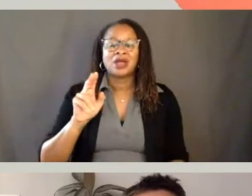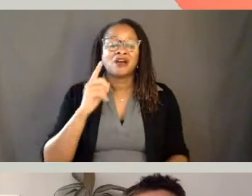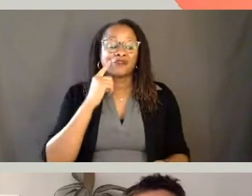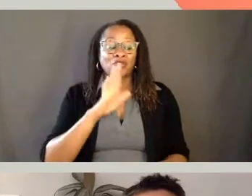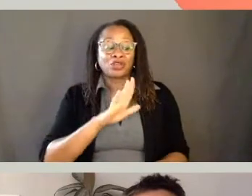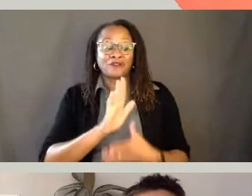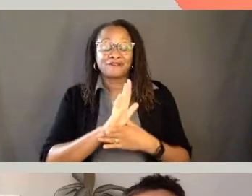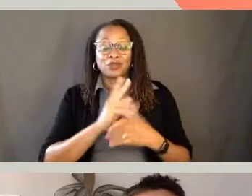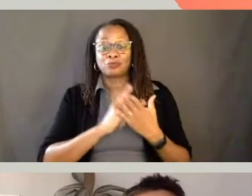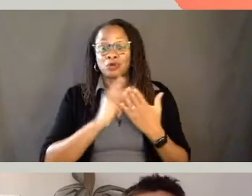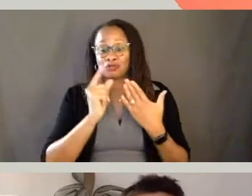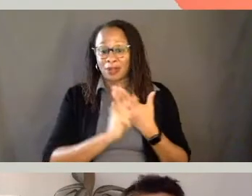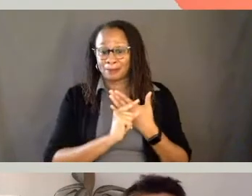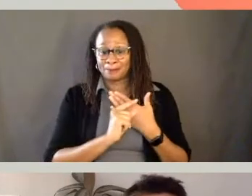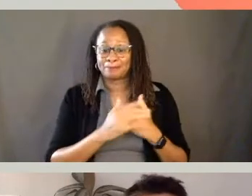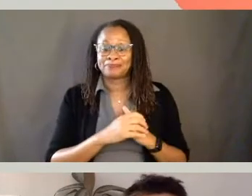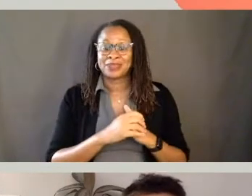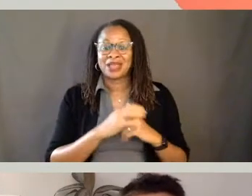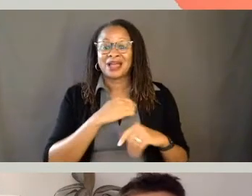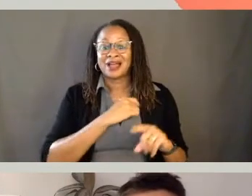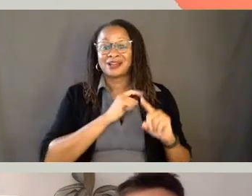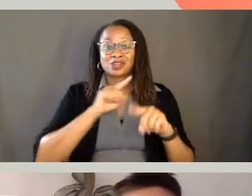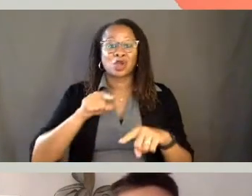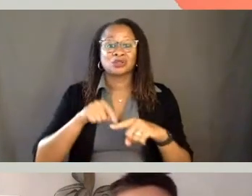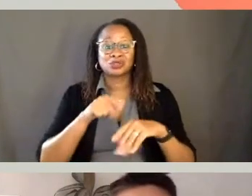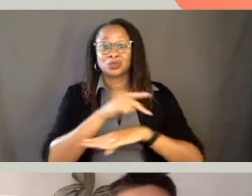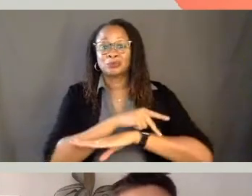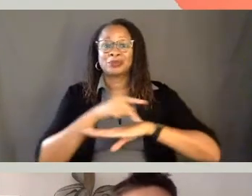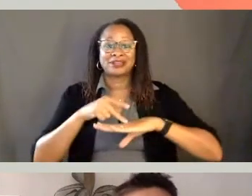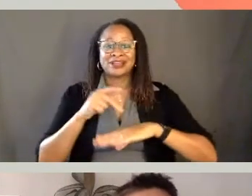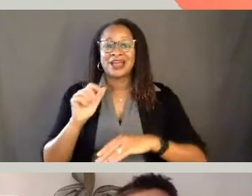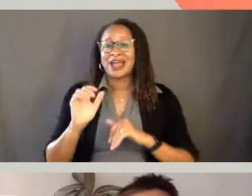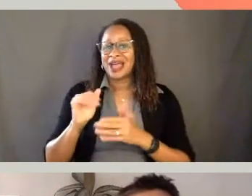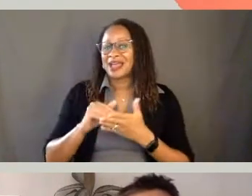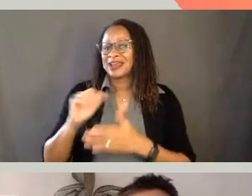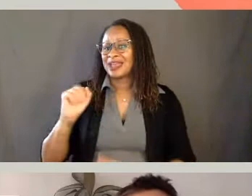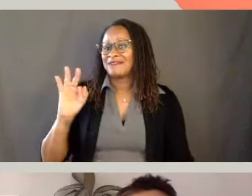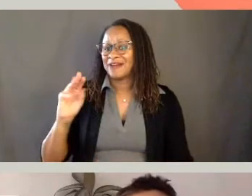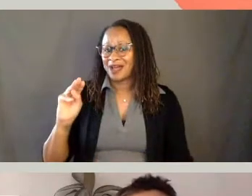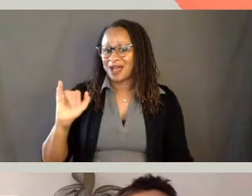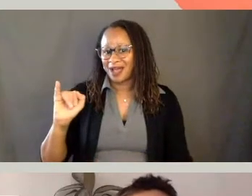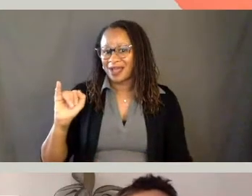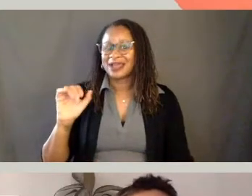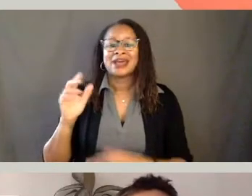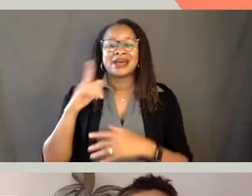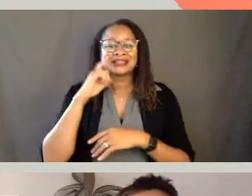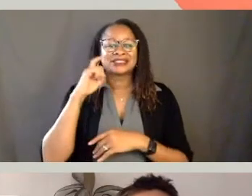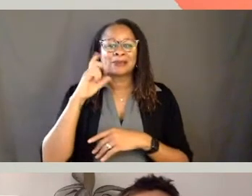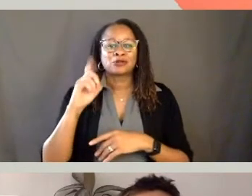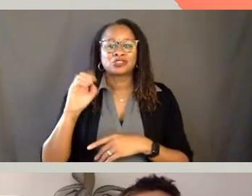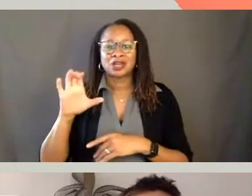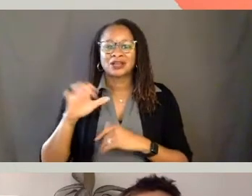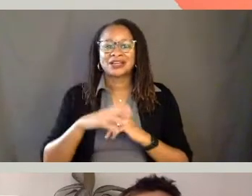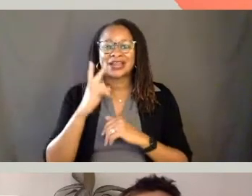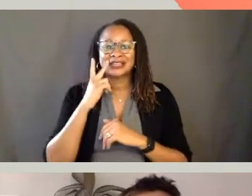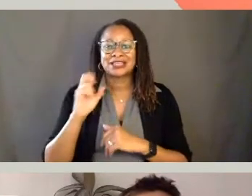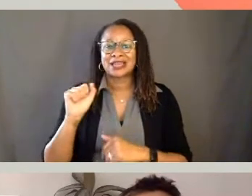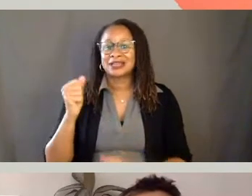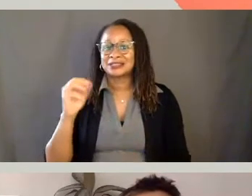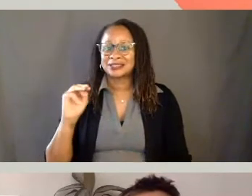I had gone to a panel at AFI Docs and I saw a Sam Pollard at one of the editing panels.